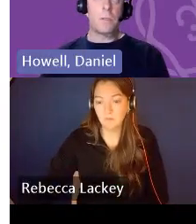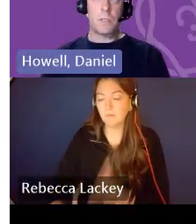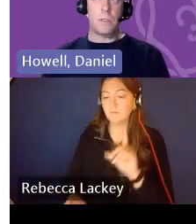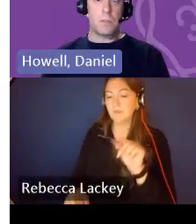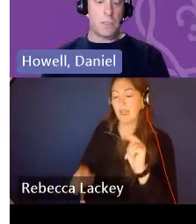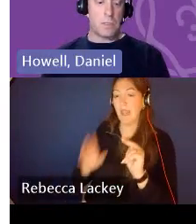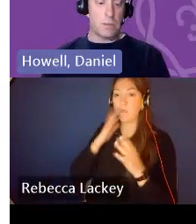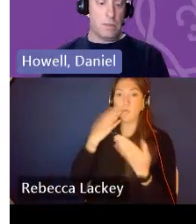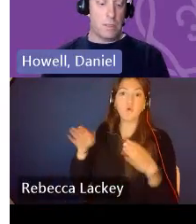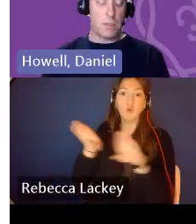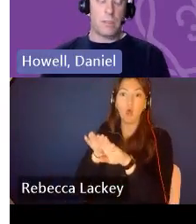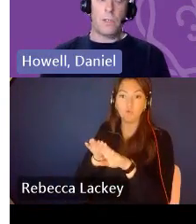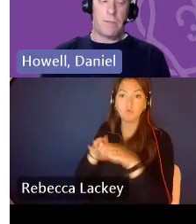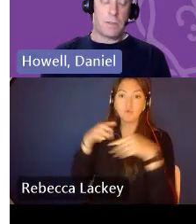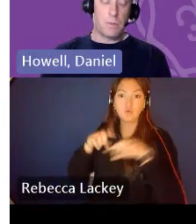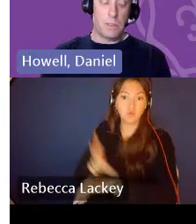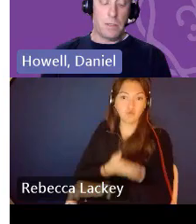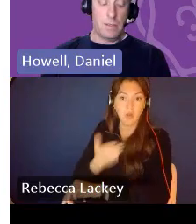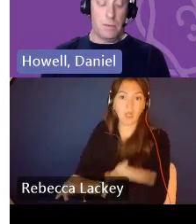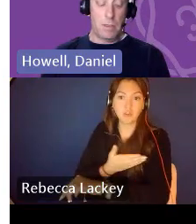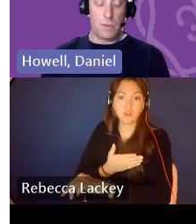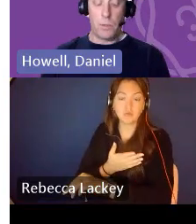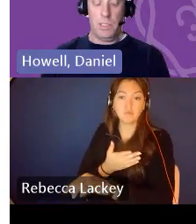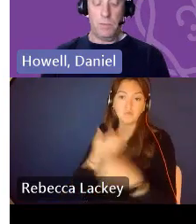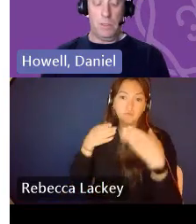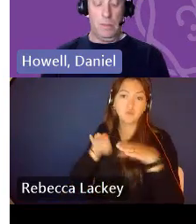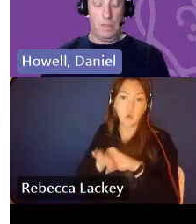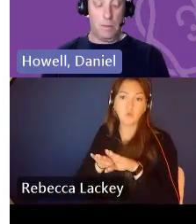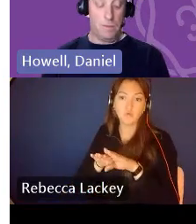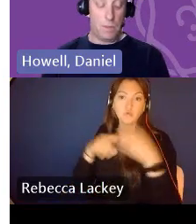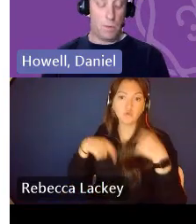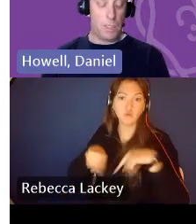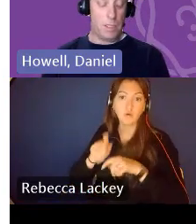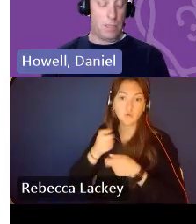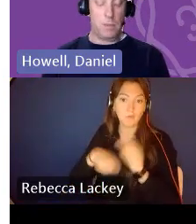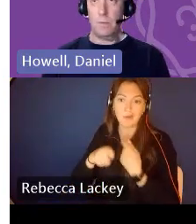be closed to construction or to traffic during replacement. There's no feasible way to keep